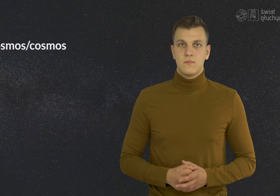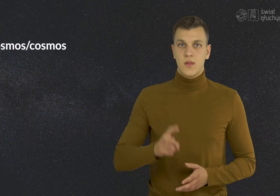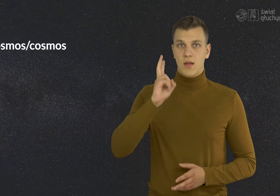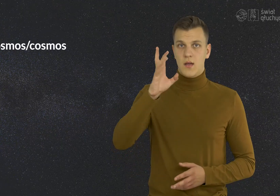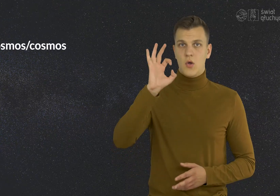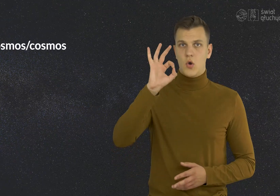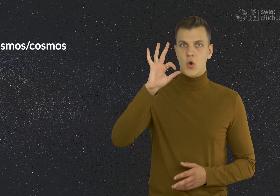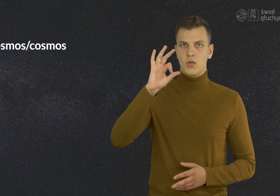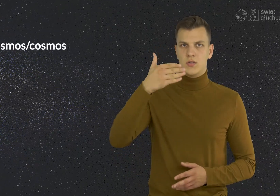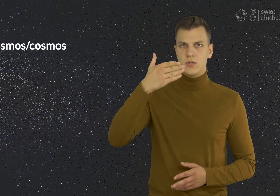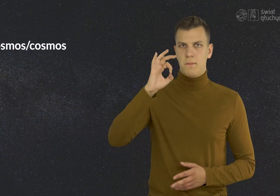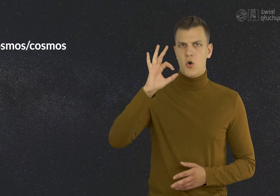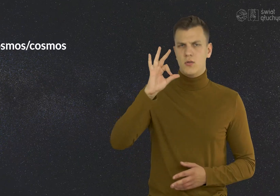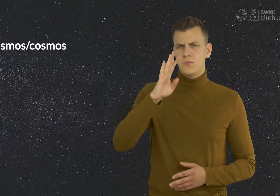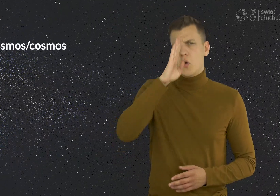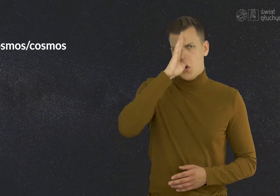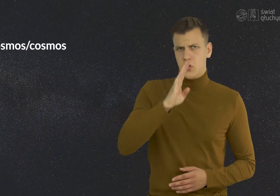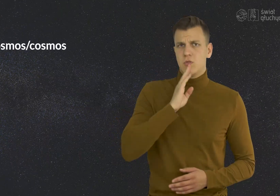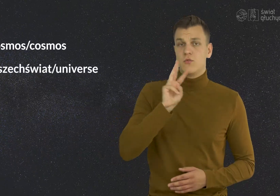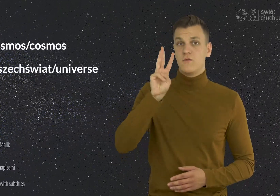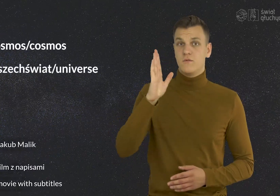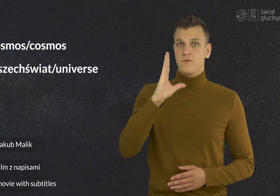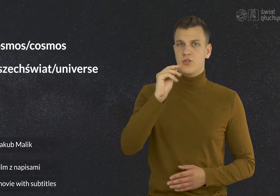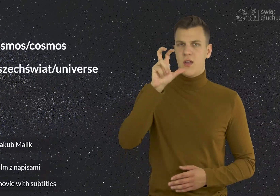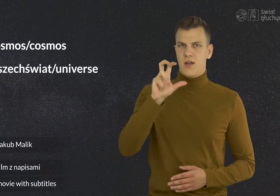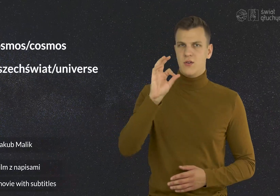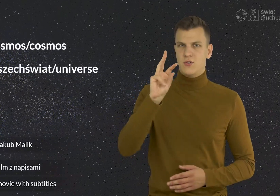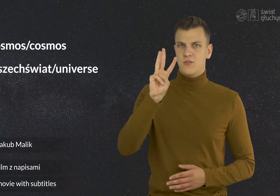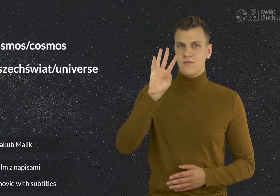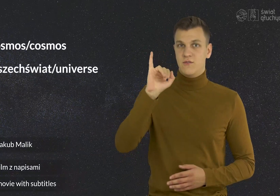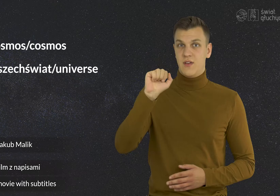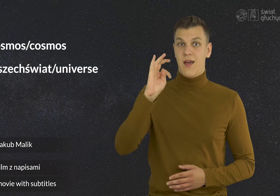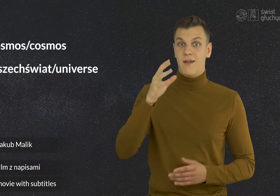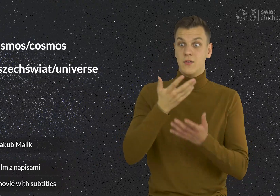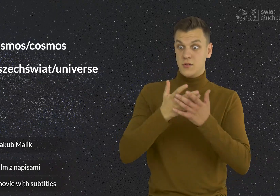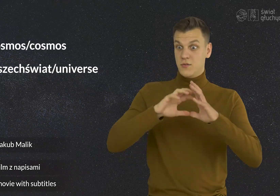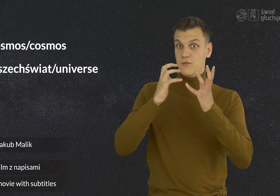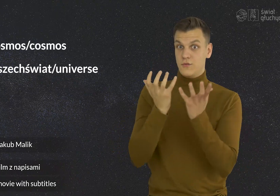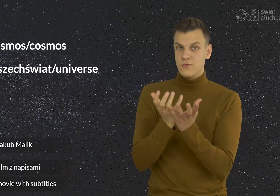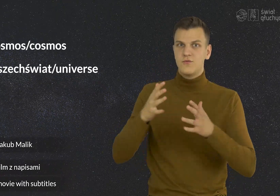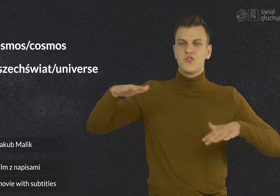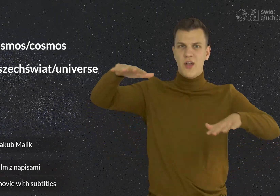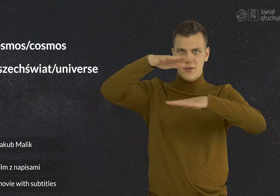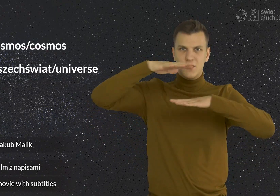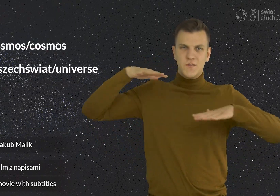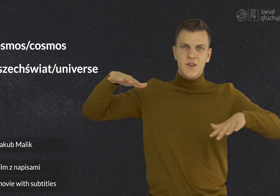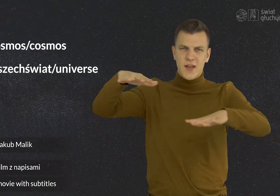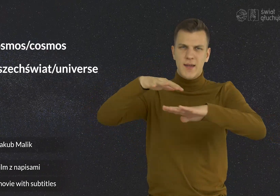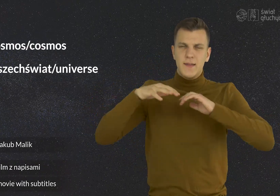Cosmos, the universe,